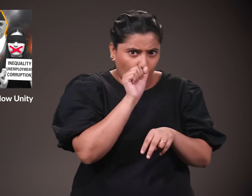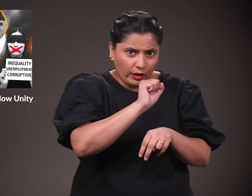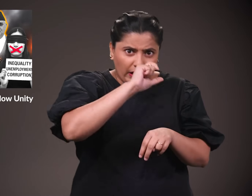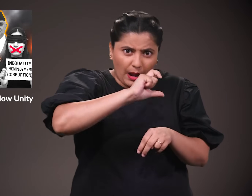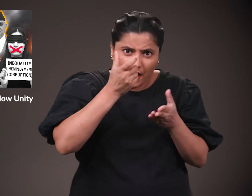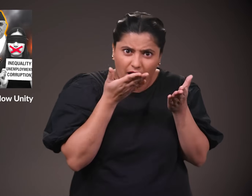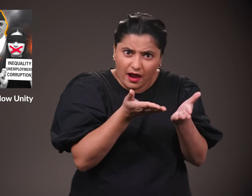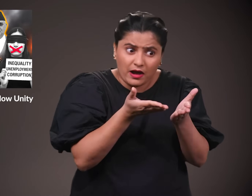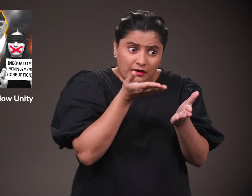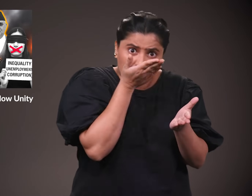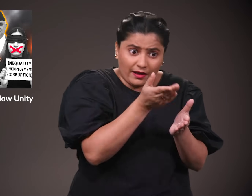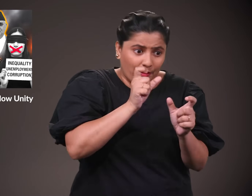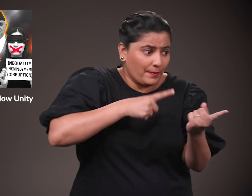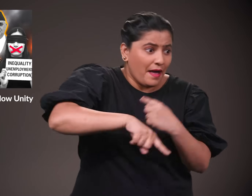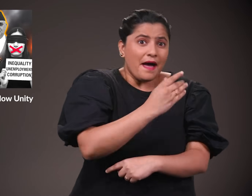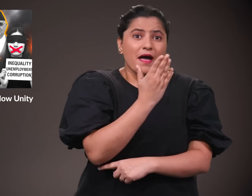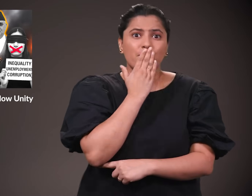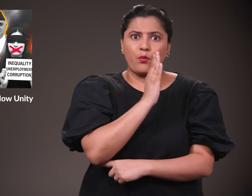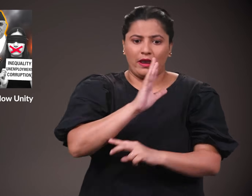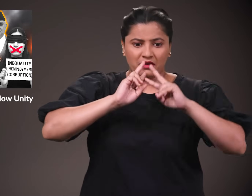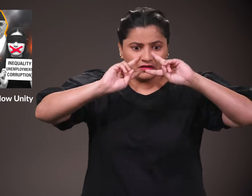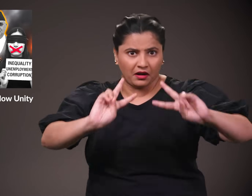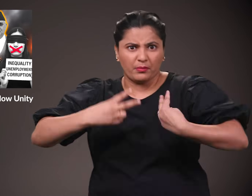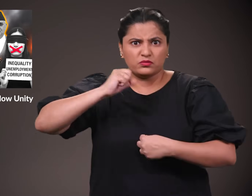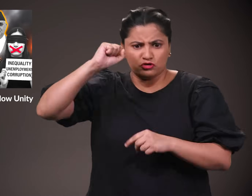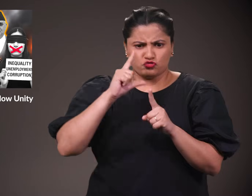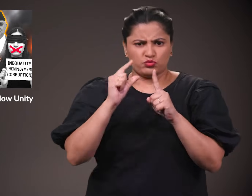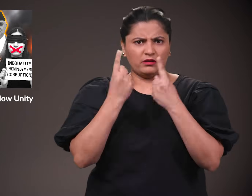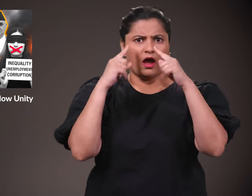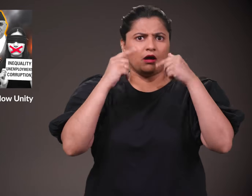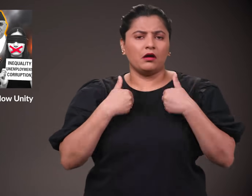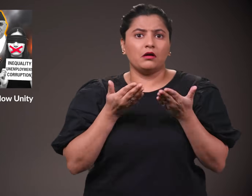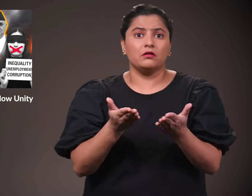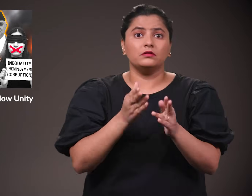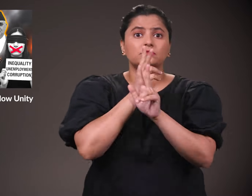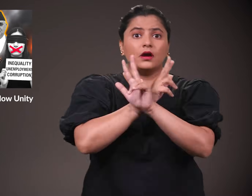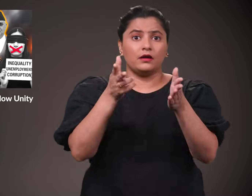“Nepal's corruption is being exposed and people will not stay quiet!"